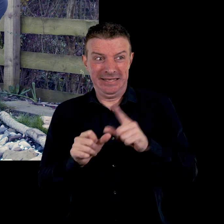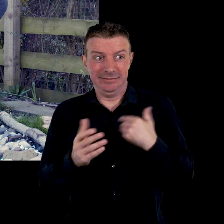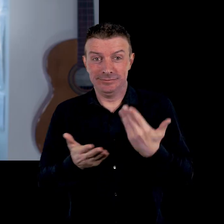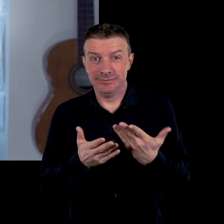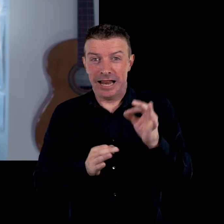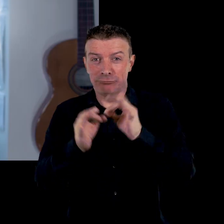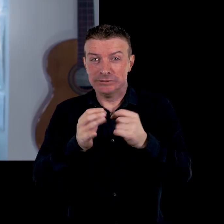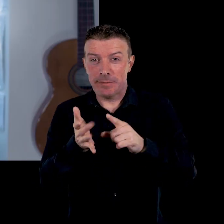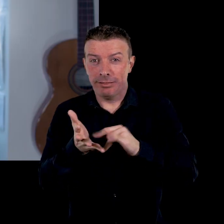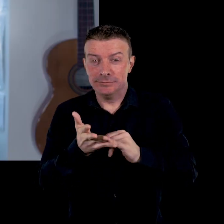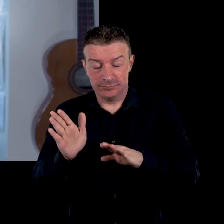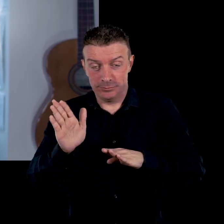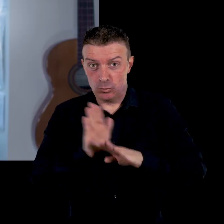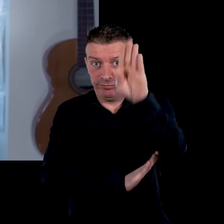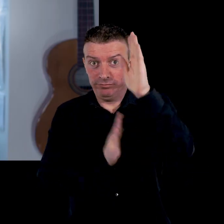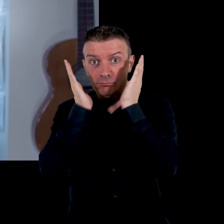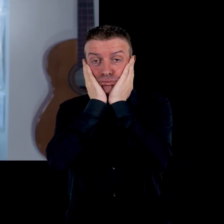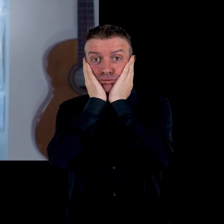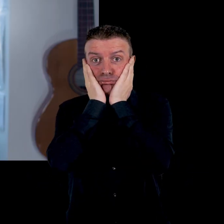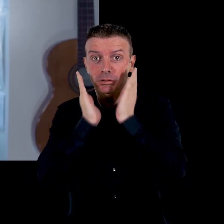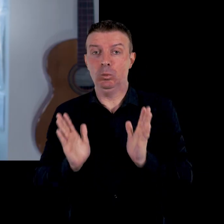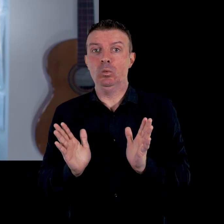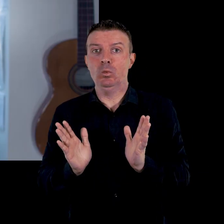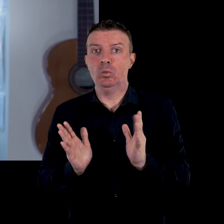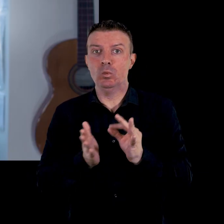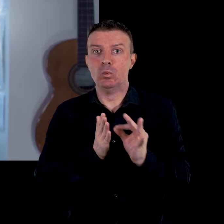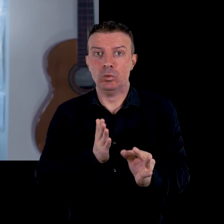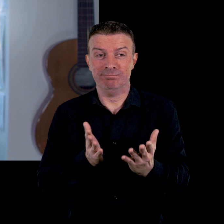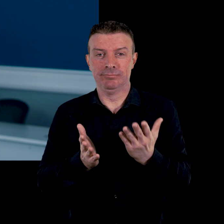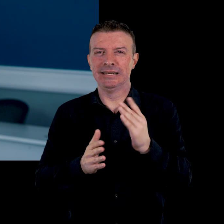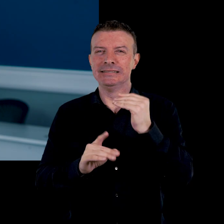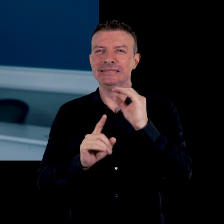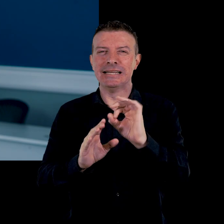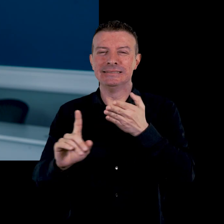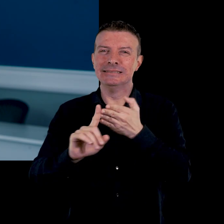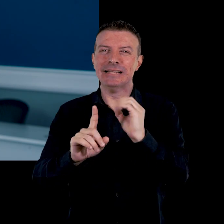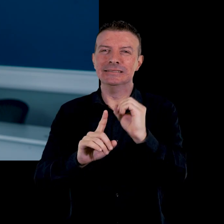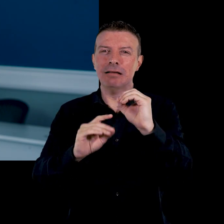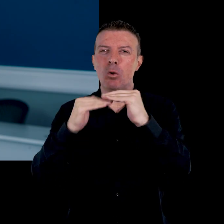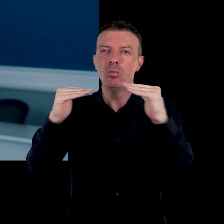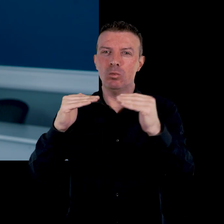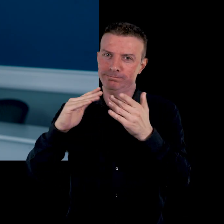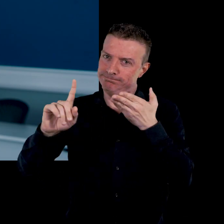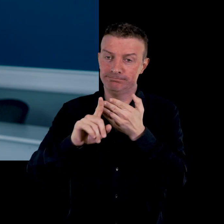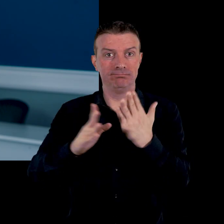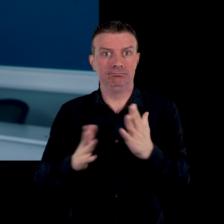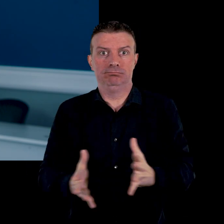and yes, over the last few years, energy bills have skyrocketed. Yes, net zero is a huge and important critical aspect,